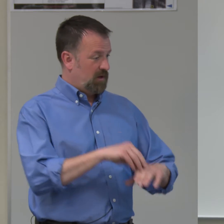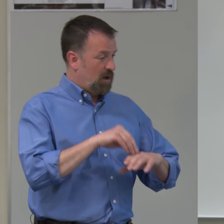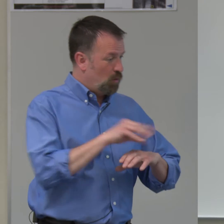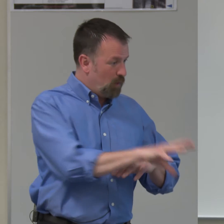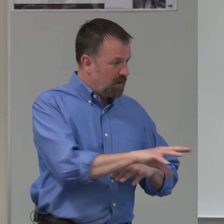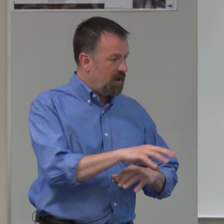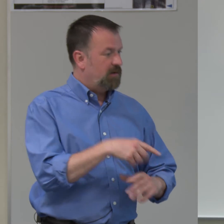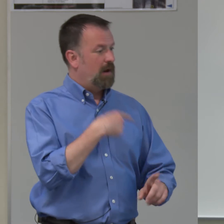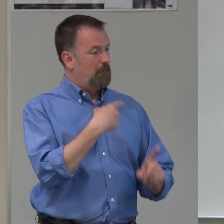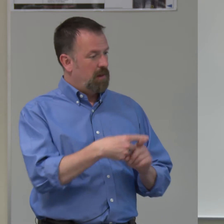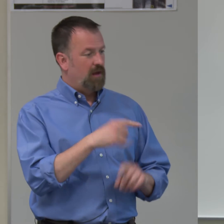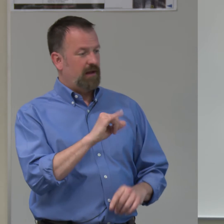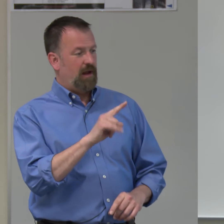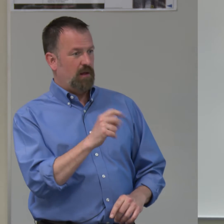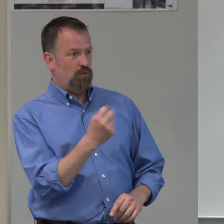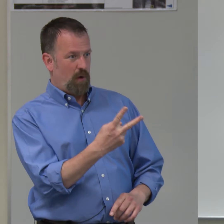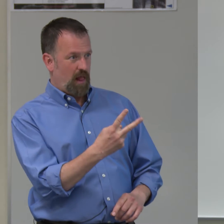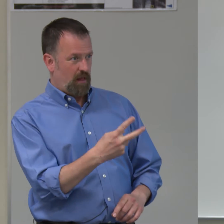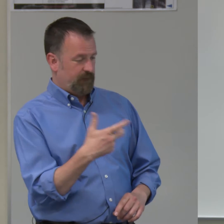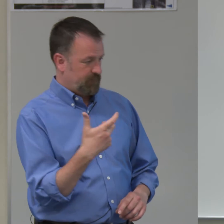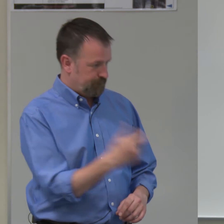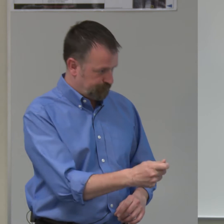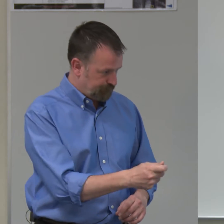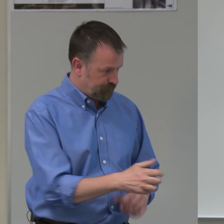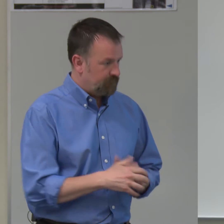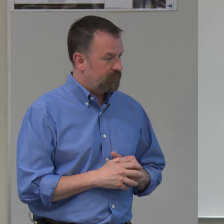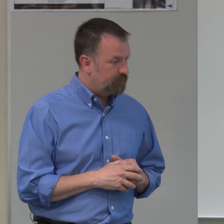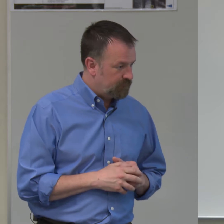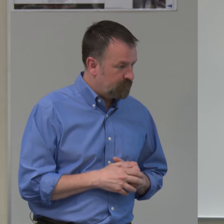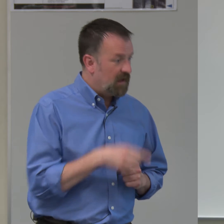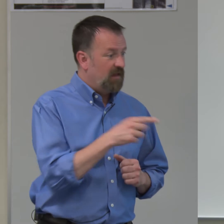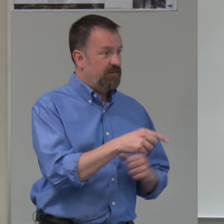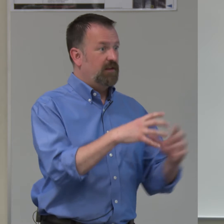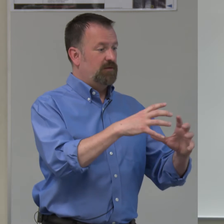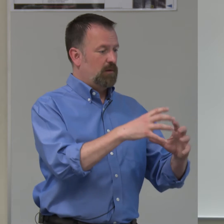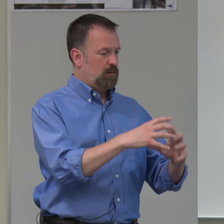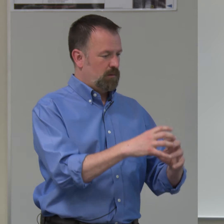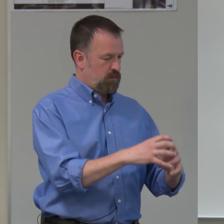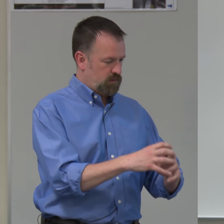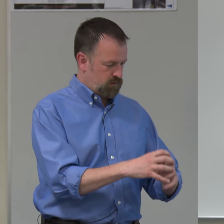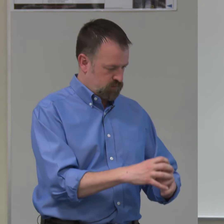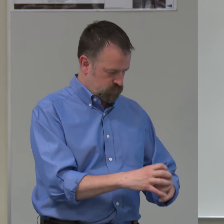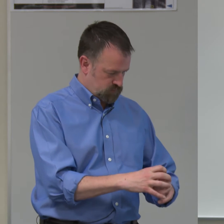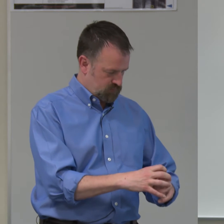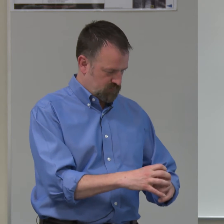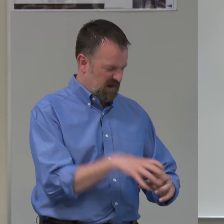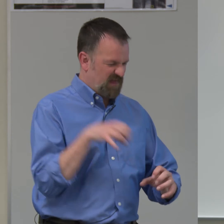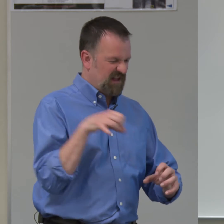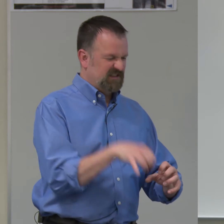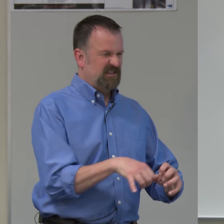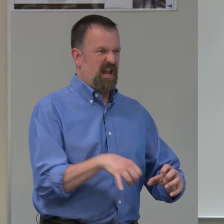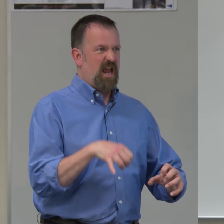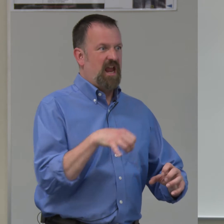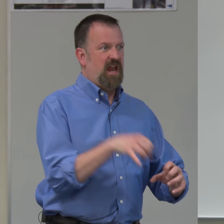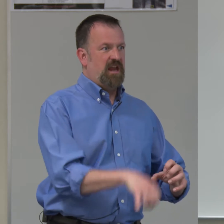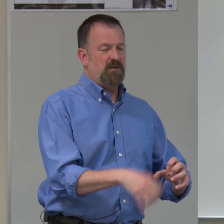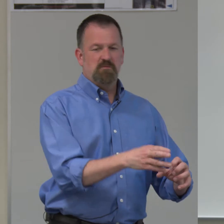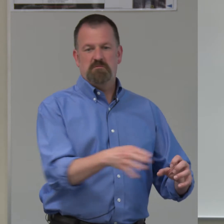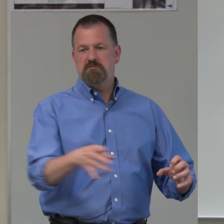and were also treated with IL-12, and, in fact, these tumors not only go down. They stay down, and we followed these out